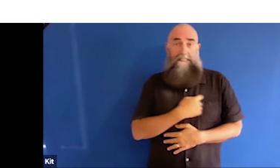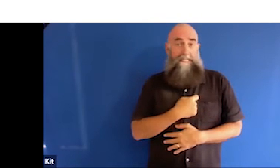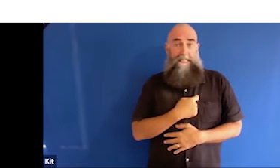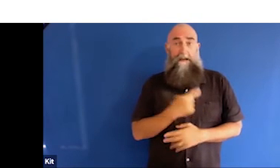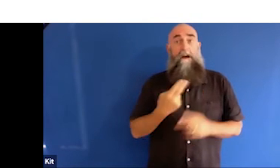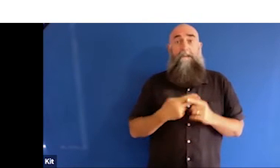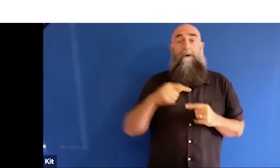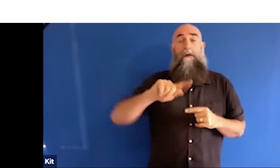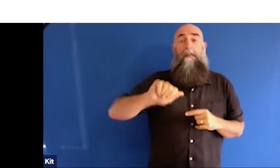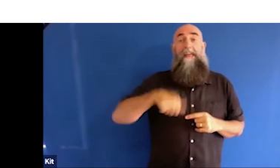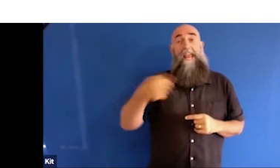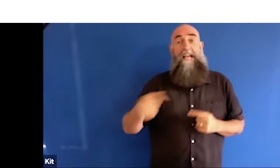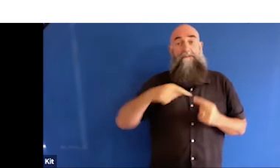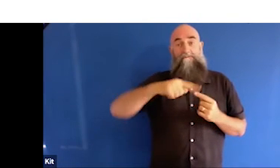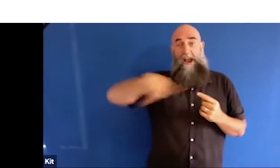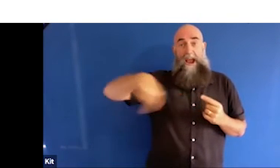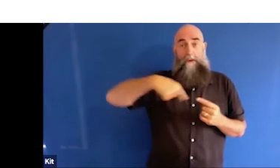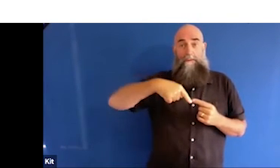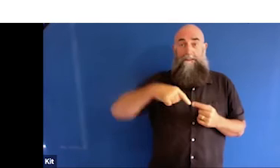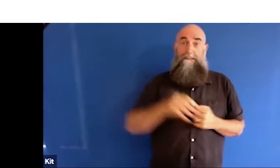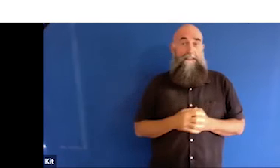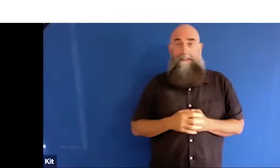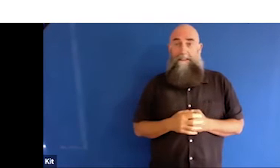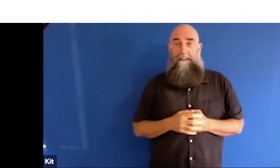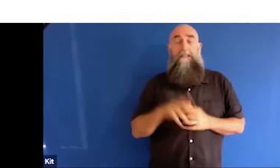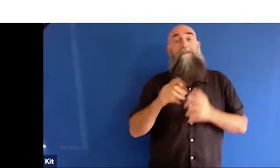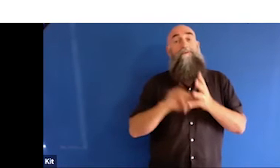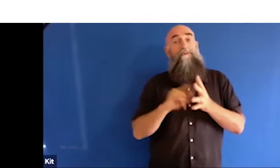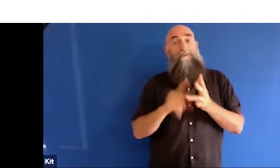sense of the sorts of people that are looking at your application.